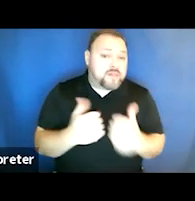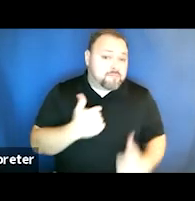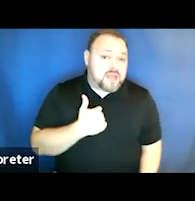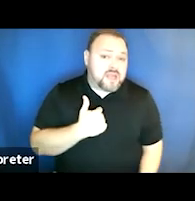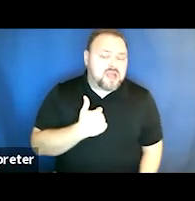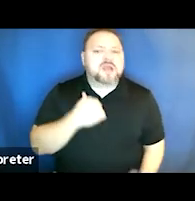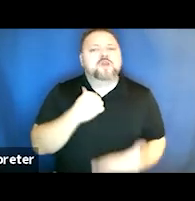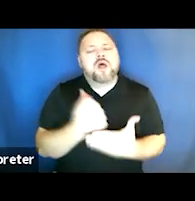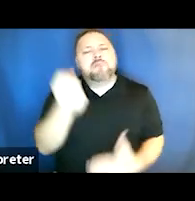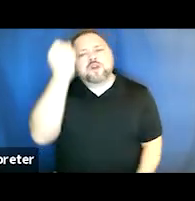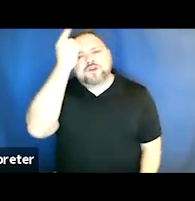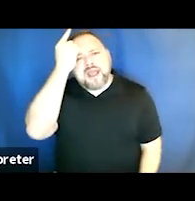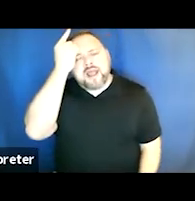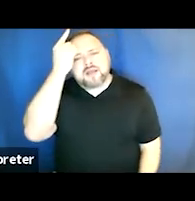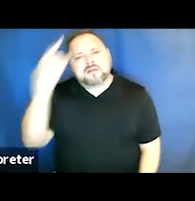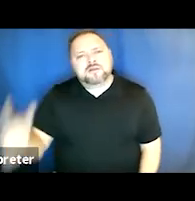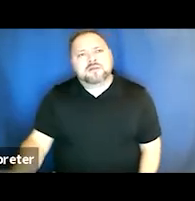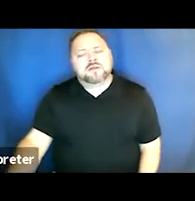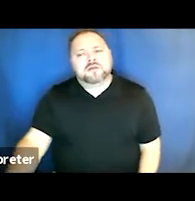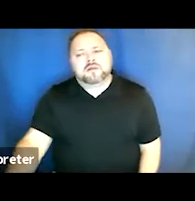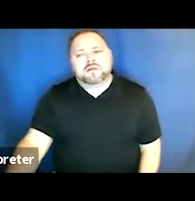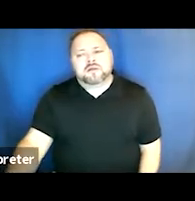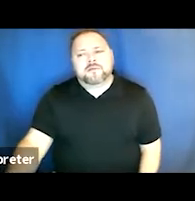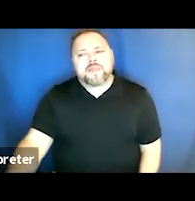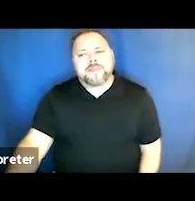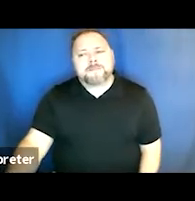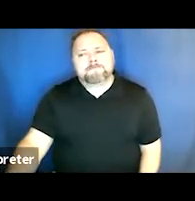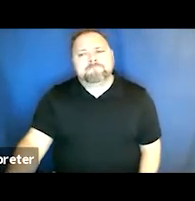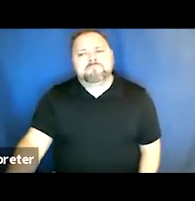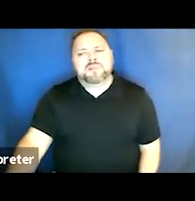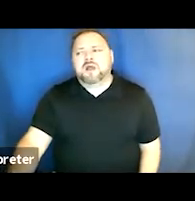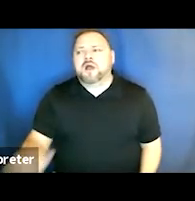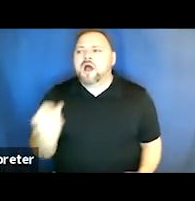understand the different identities and